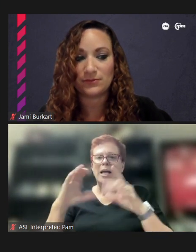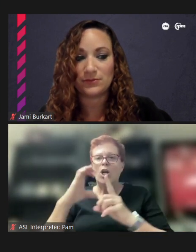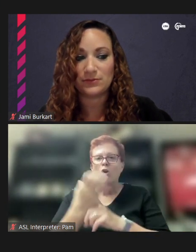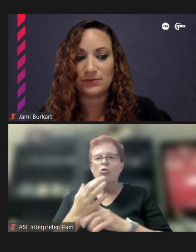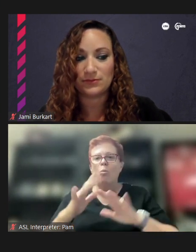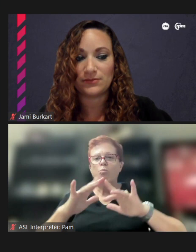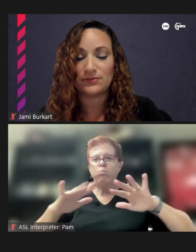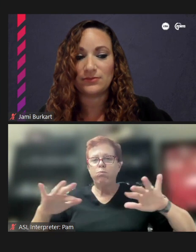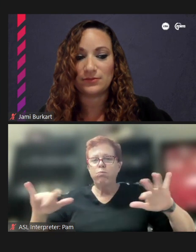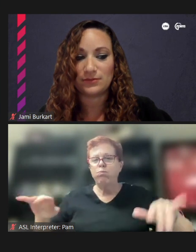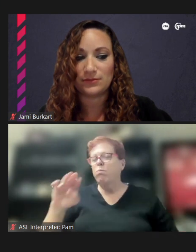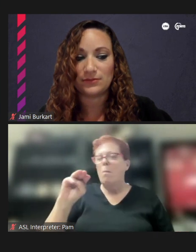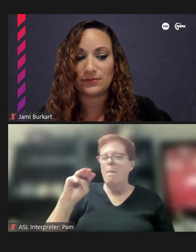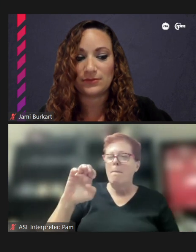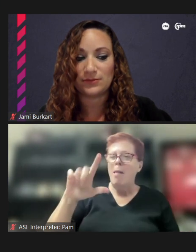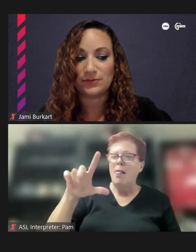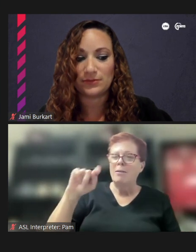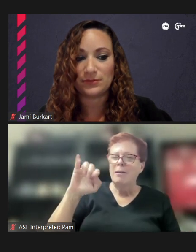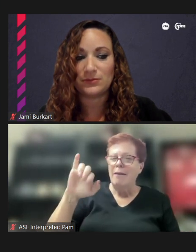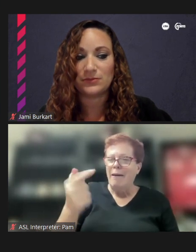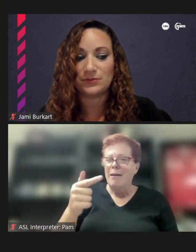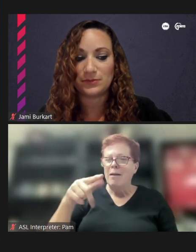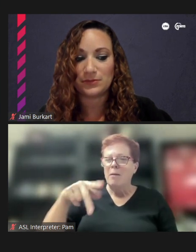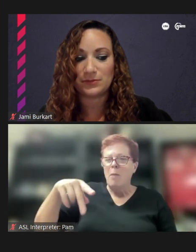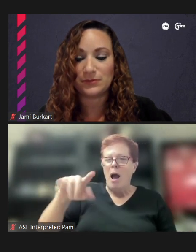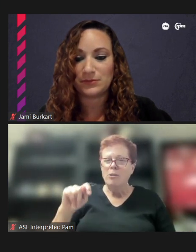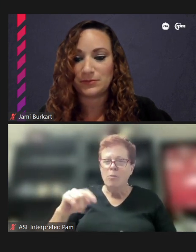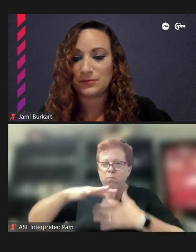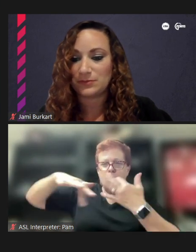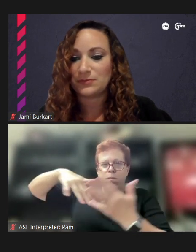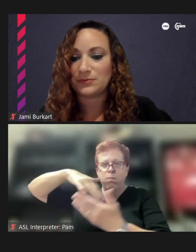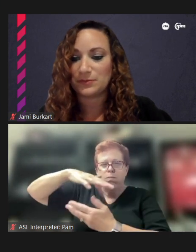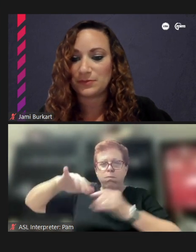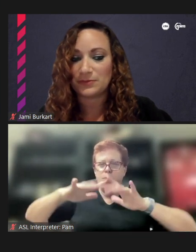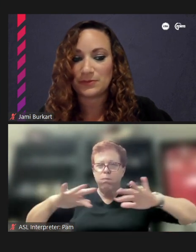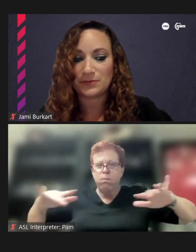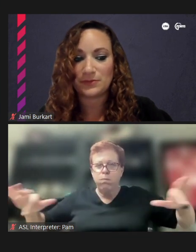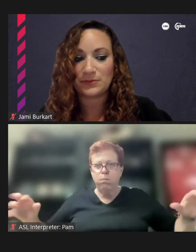pot that is the Uptown community that we all love -- would certainly be wonderful. Thank you so much,